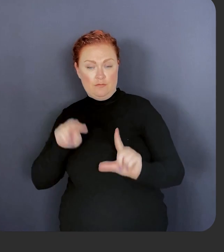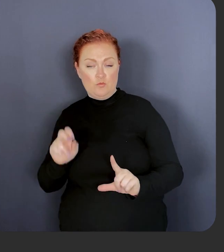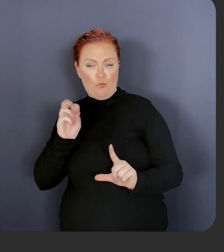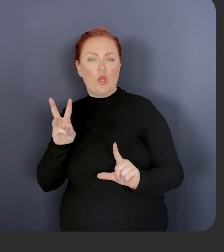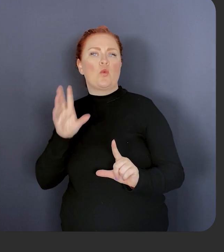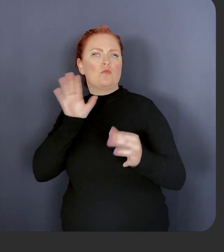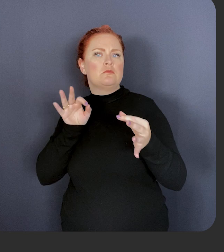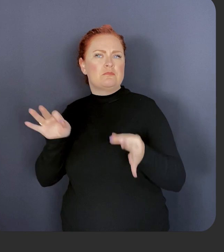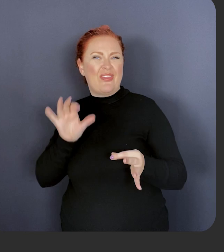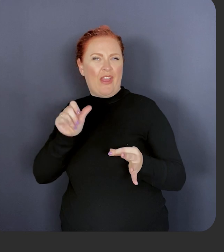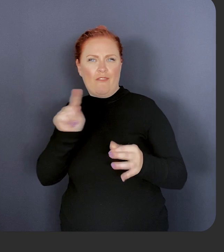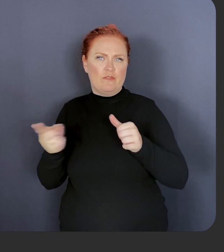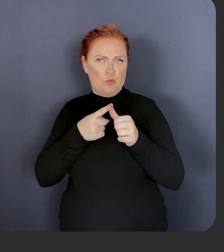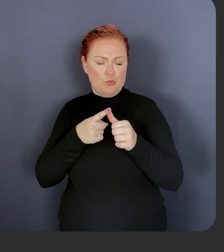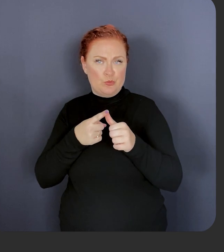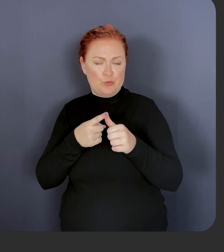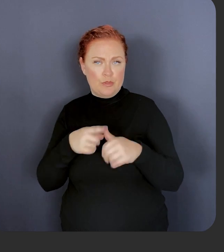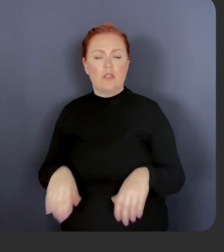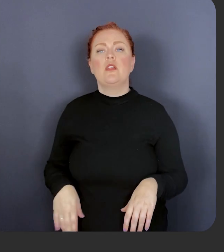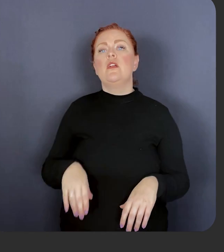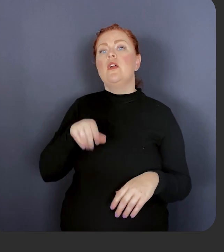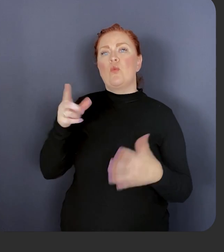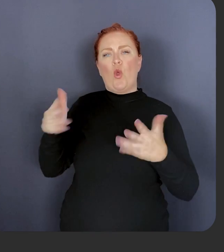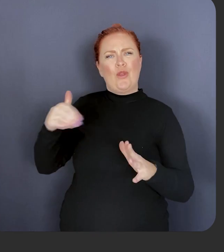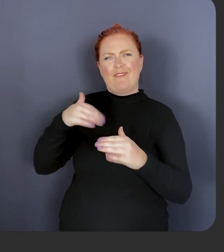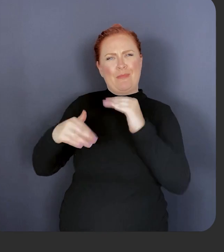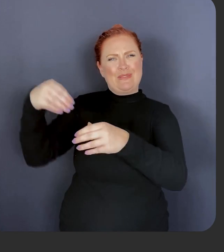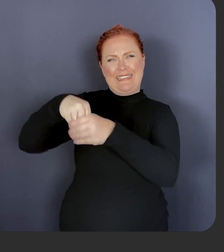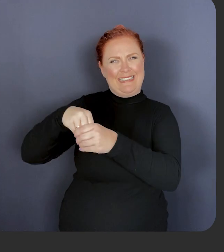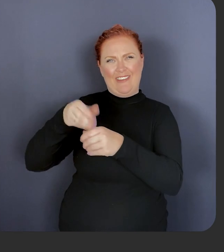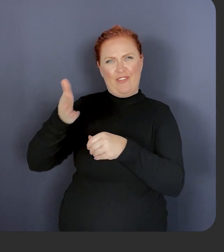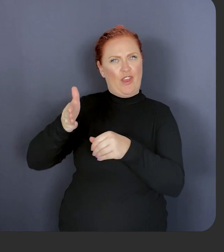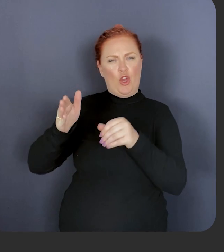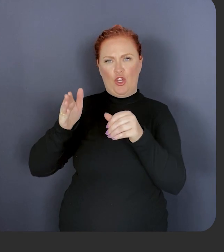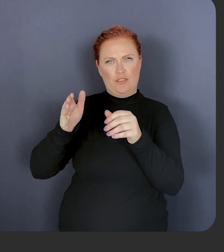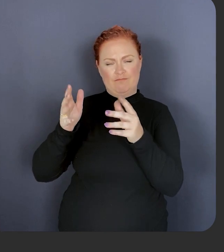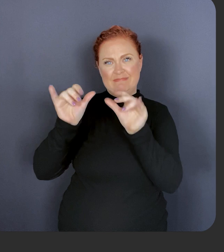Angular is a single-page application framework. And as a result, a majority of the transitions,